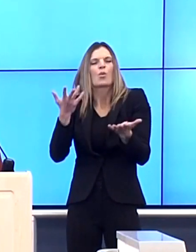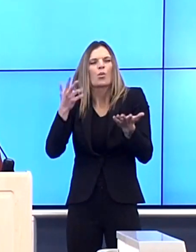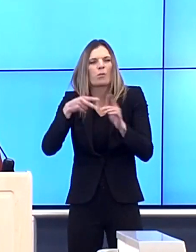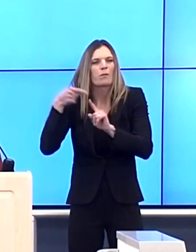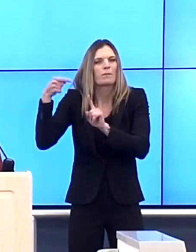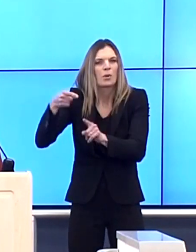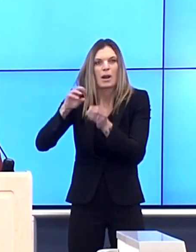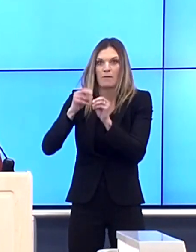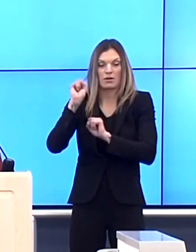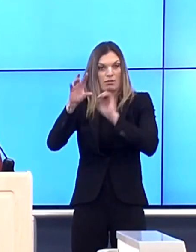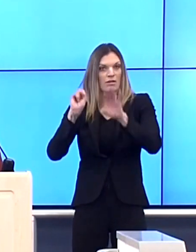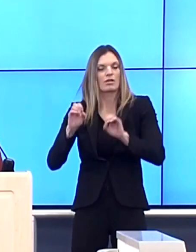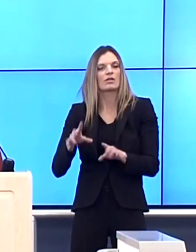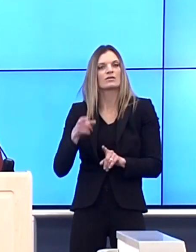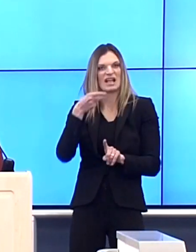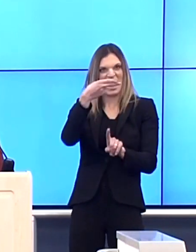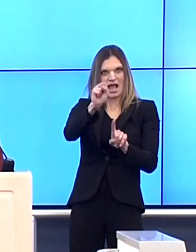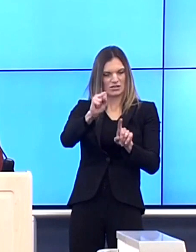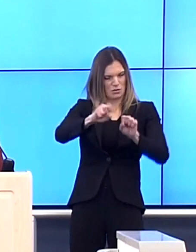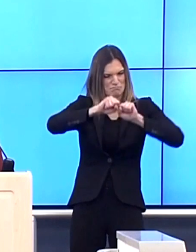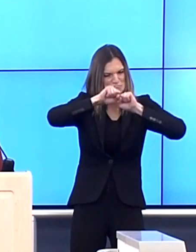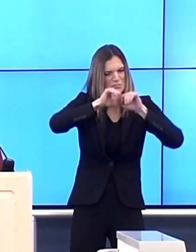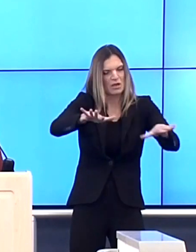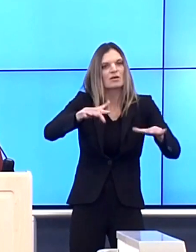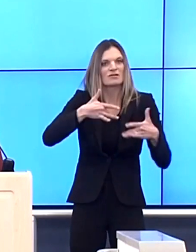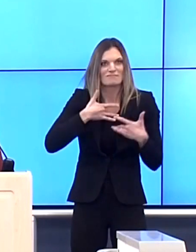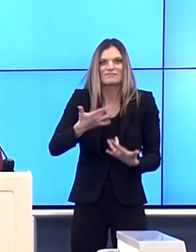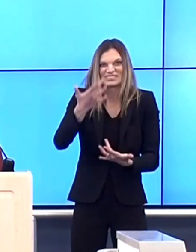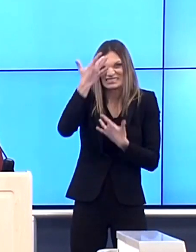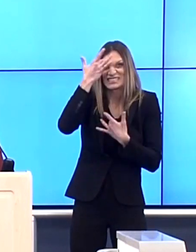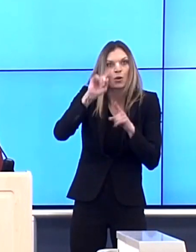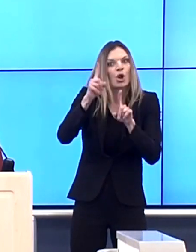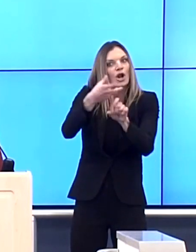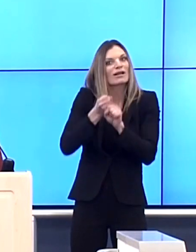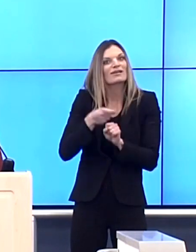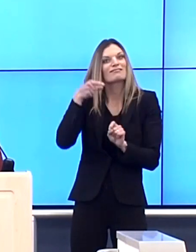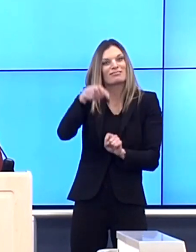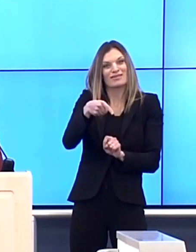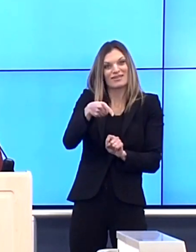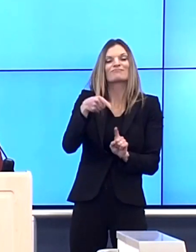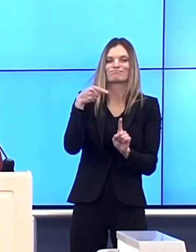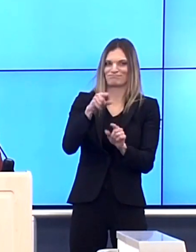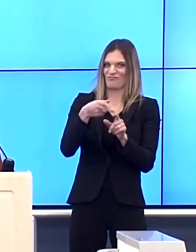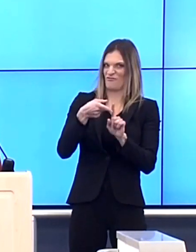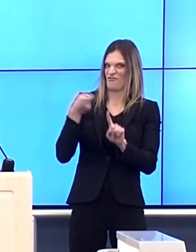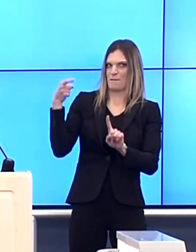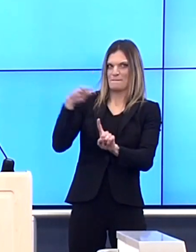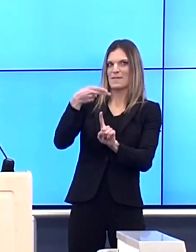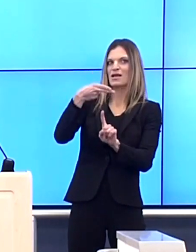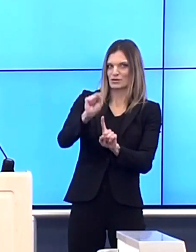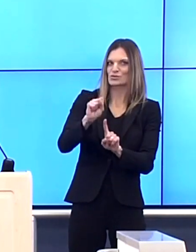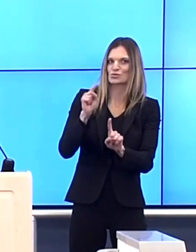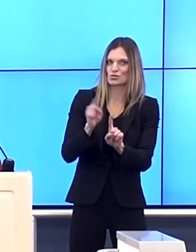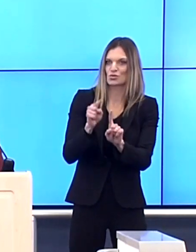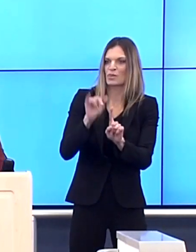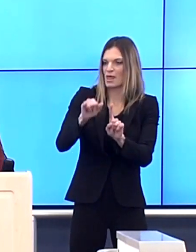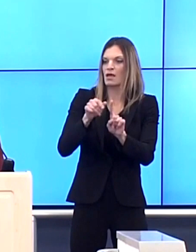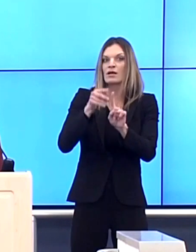WITH HIGH SCHOOLS. THAT MEANS THAT THERE ARE MORE THAT MEANS THAT THERE ARE MORE TOTAL OBJECTS ASSOCIATED WITH TOTAL OBJECTS ASSOCIATED WITH HIGH SCHOOLS AND THE OUTBREAKS HIGH SCHOOLS AND THE OUTBREAKS THAT WE ARE SEEING HAVE MORE